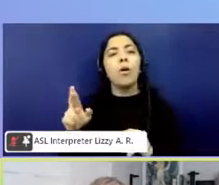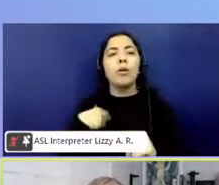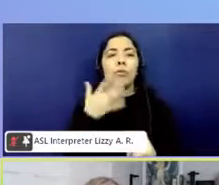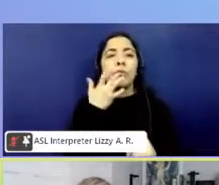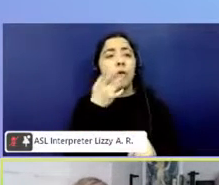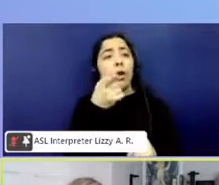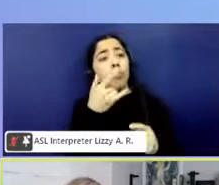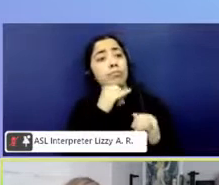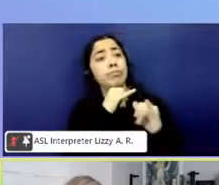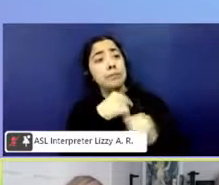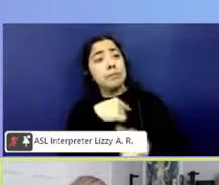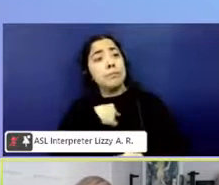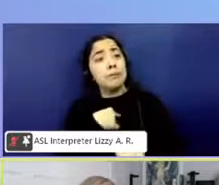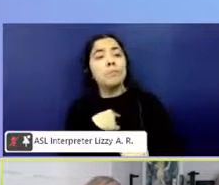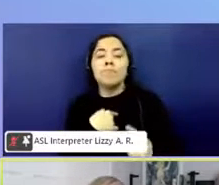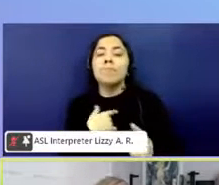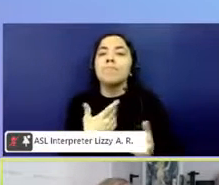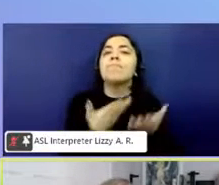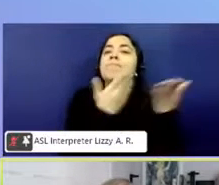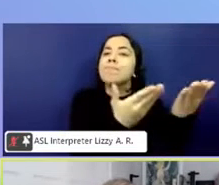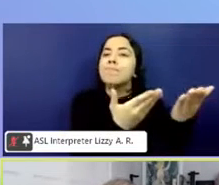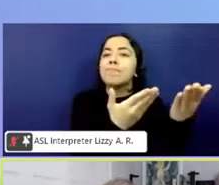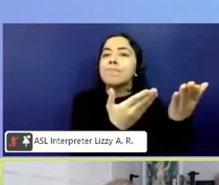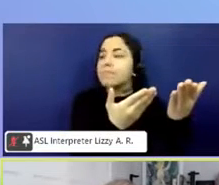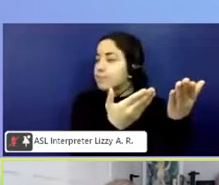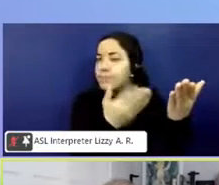our cognitive guidelines include three sections